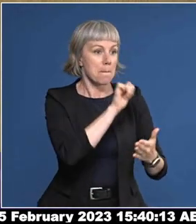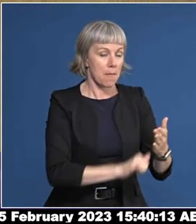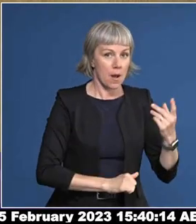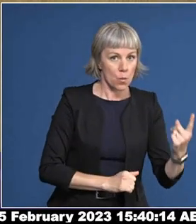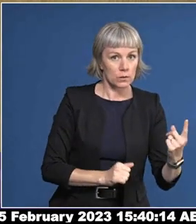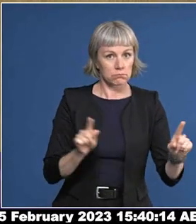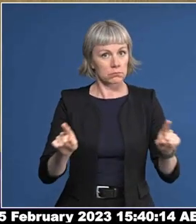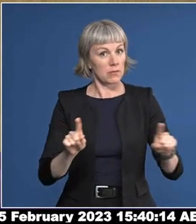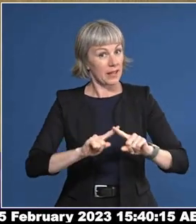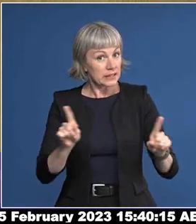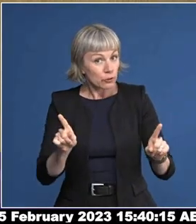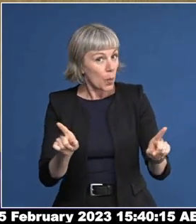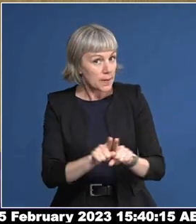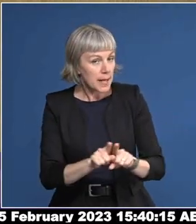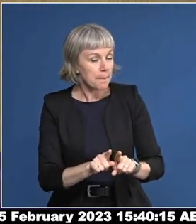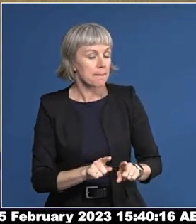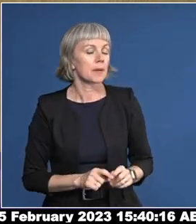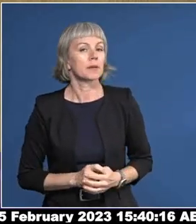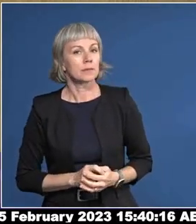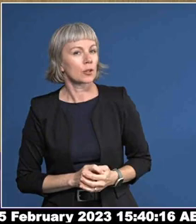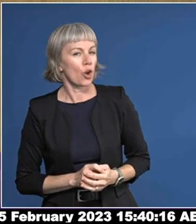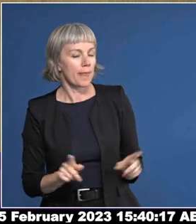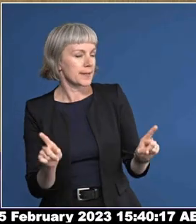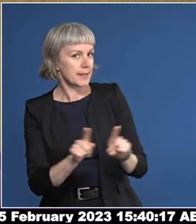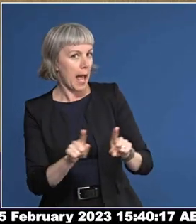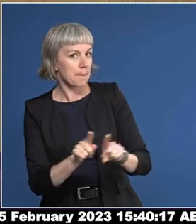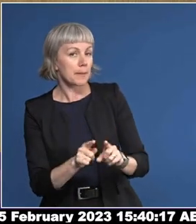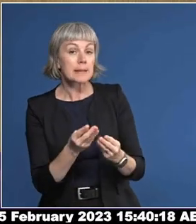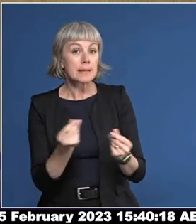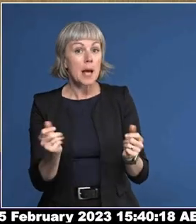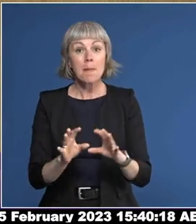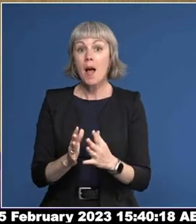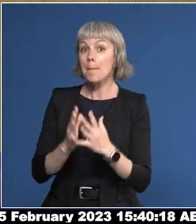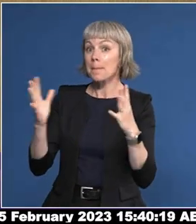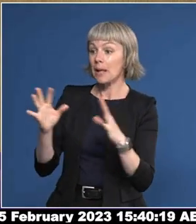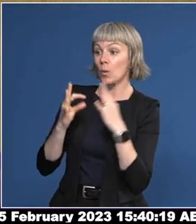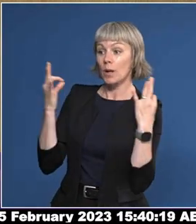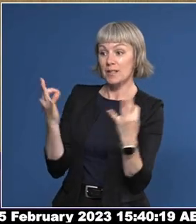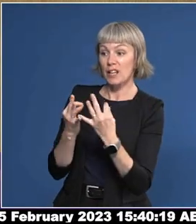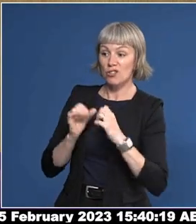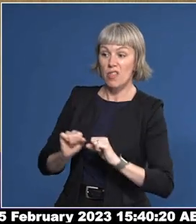It's available - it depends. Some larger organisations who have their own learning management systems might want to